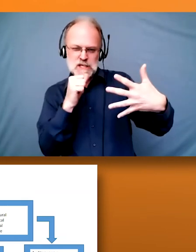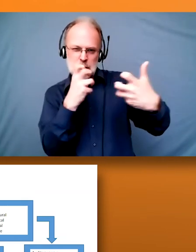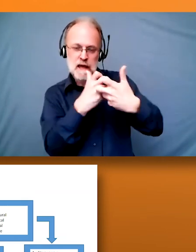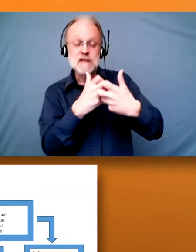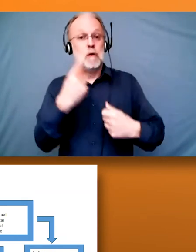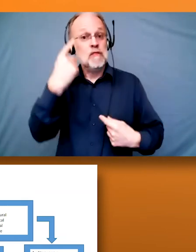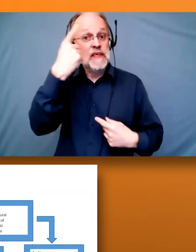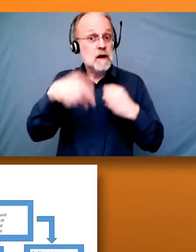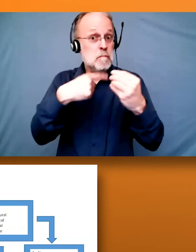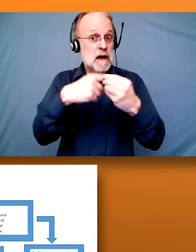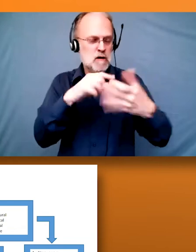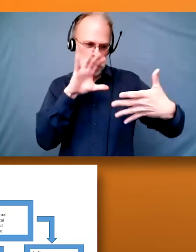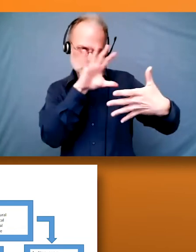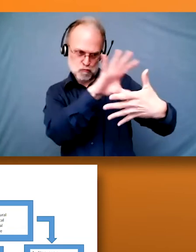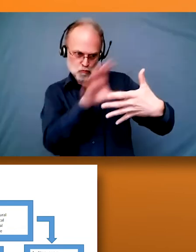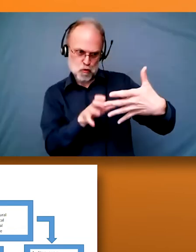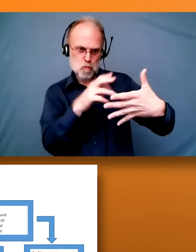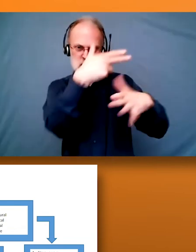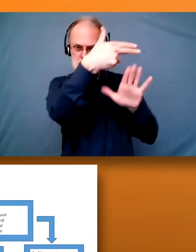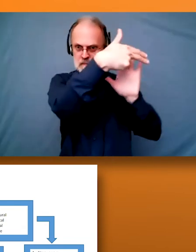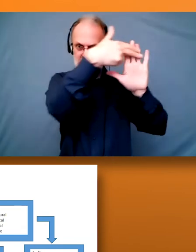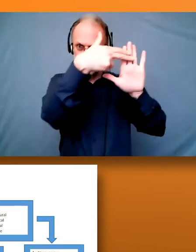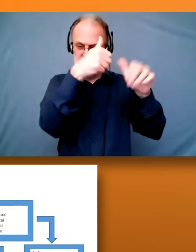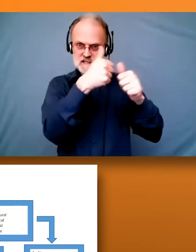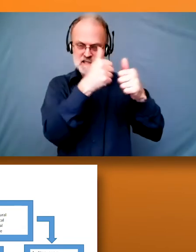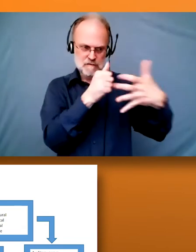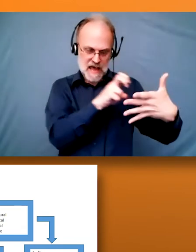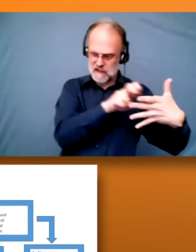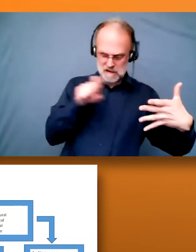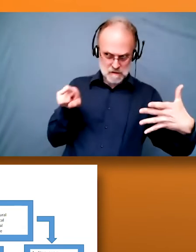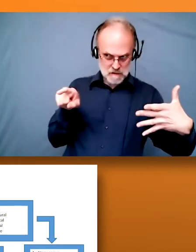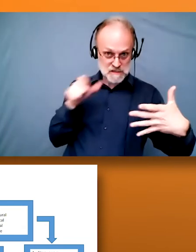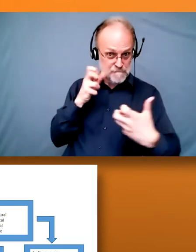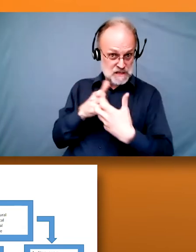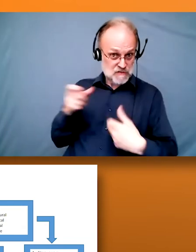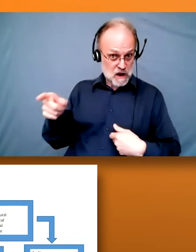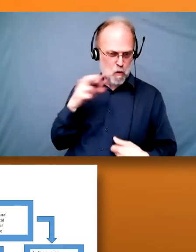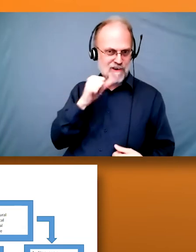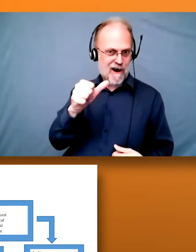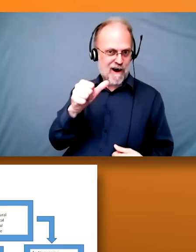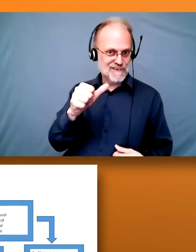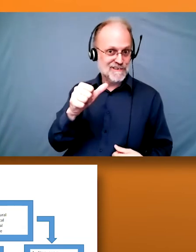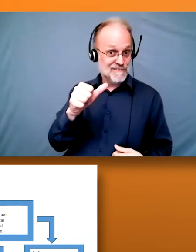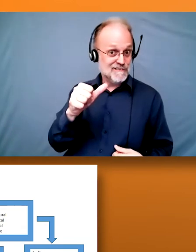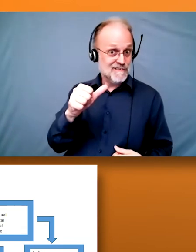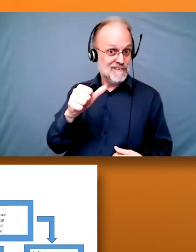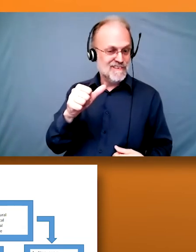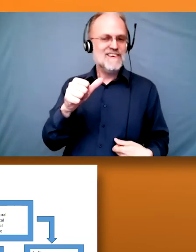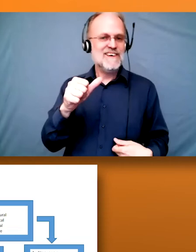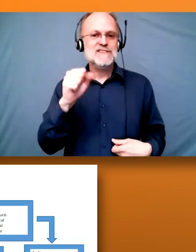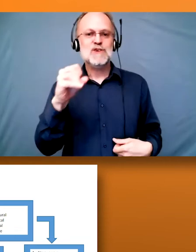So you have to not only think about the group it's in, you have to think about the group it's headed to. So this is what we're talking about when we talk about